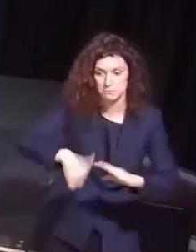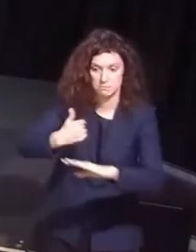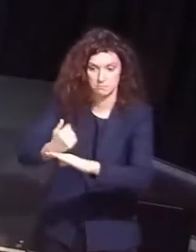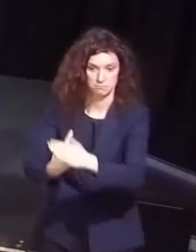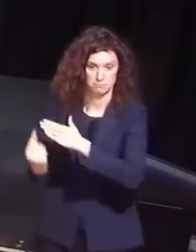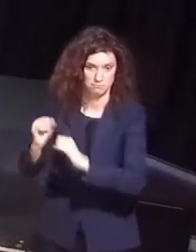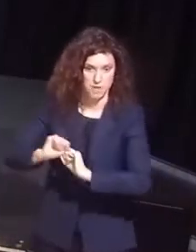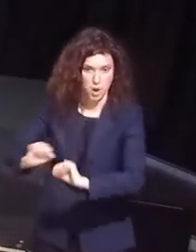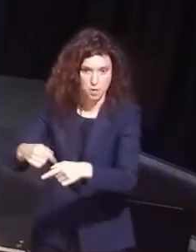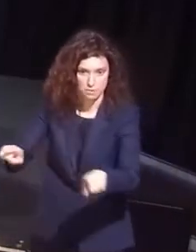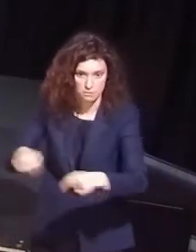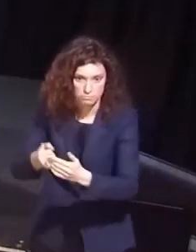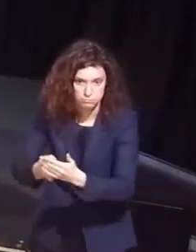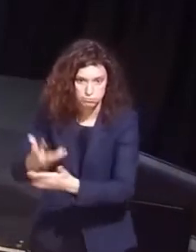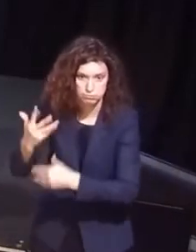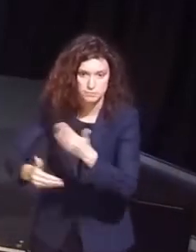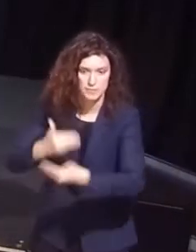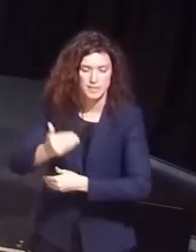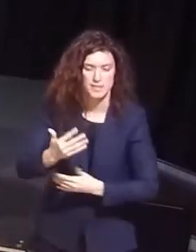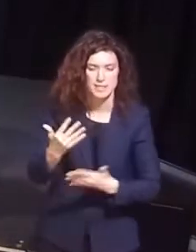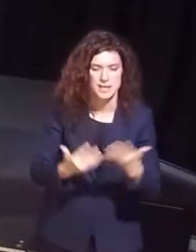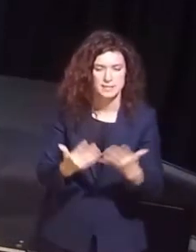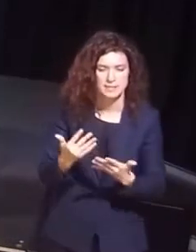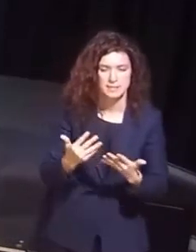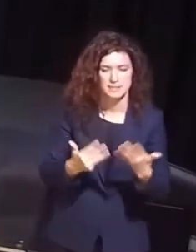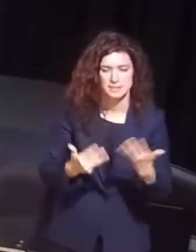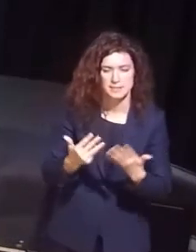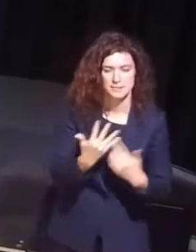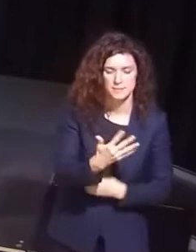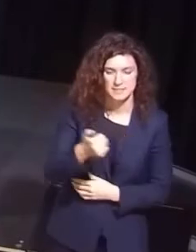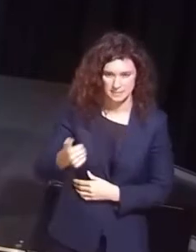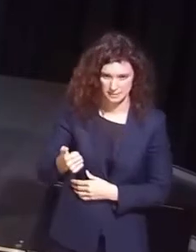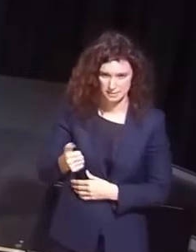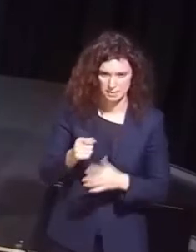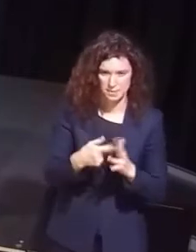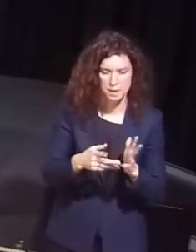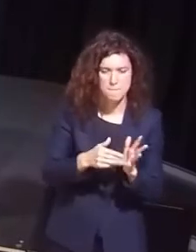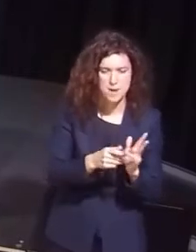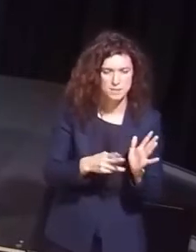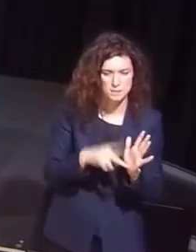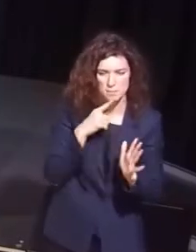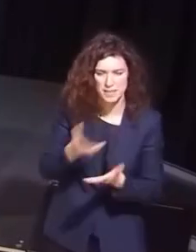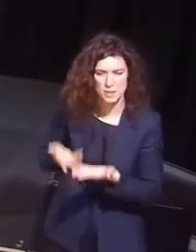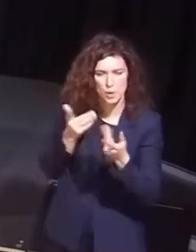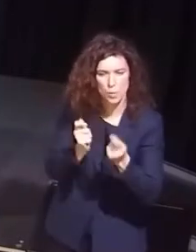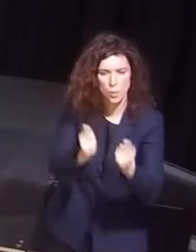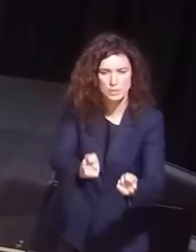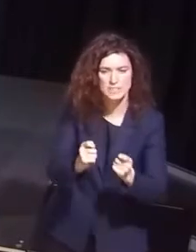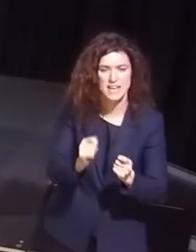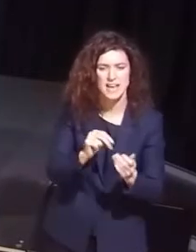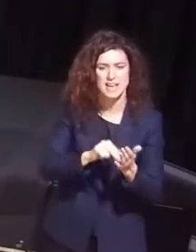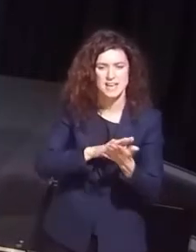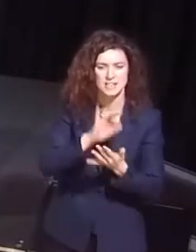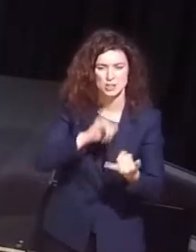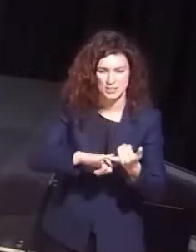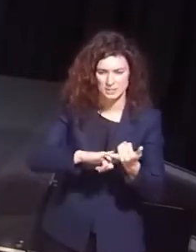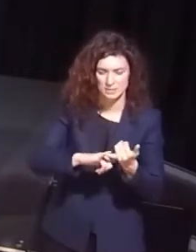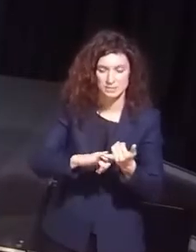In 1966, pivotal to their ultimate survival, Possum were awarded an NHS, national health service contract by the Ministry of Health.